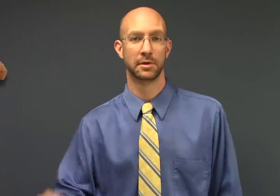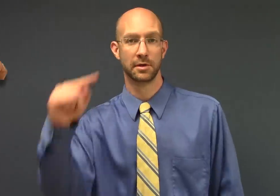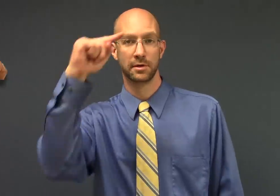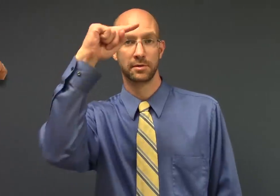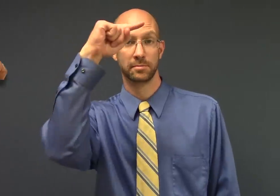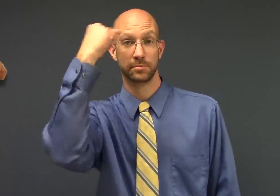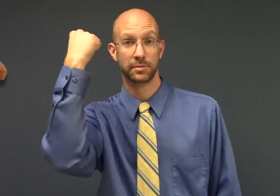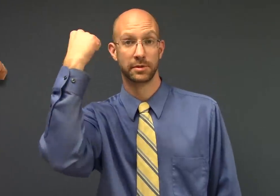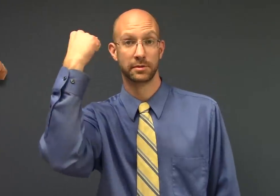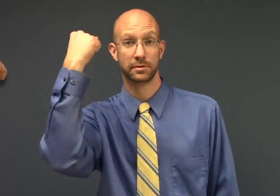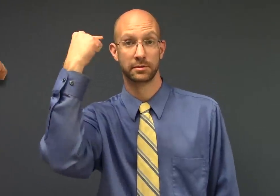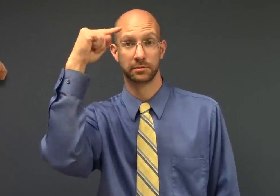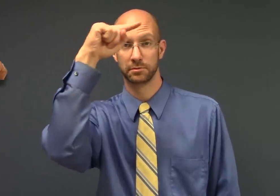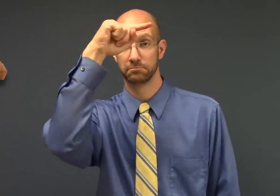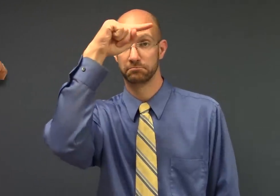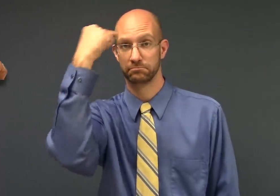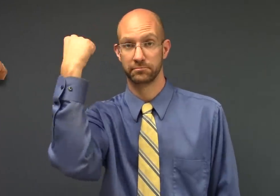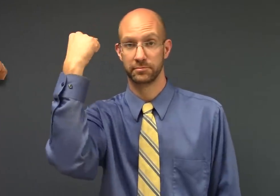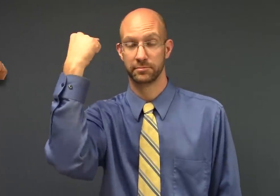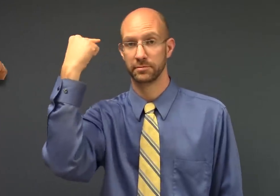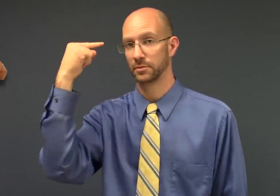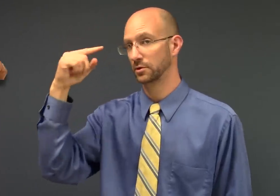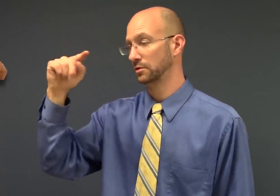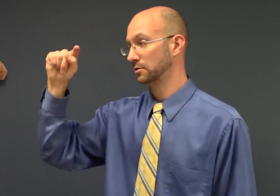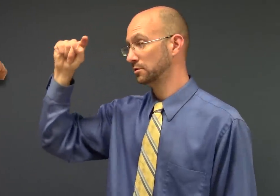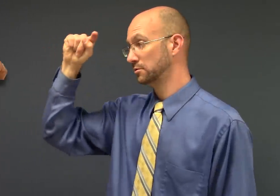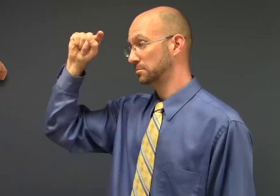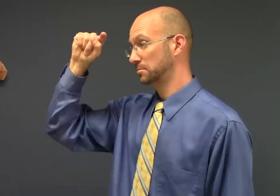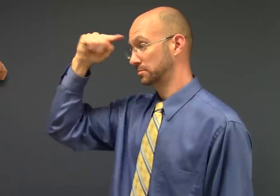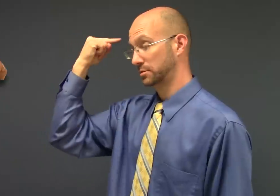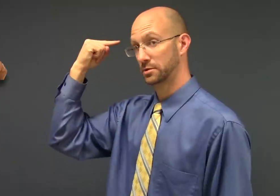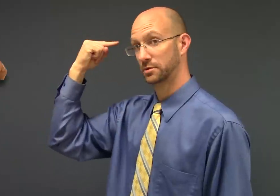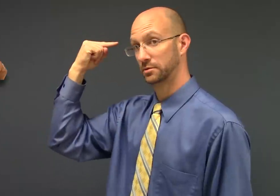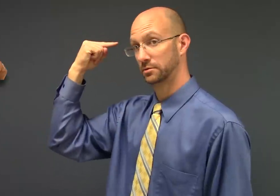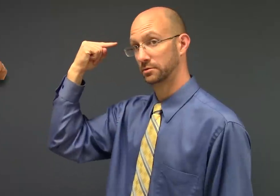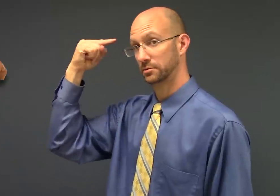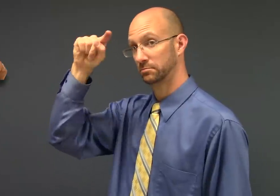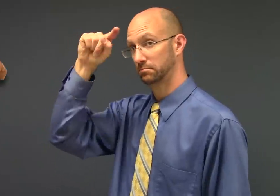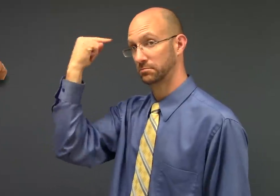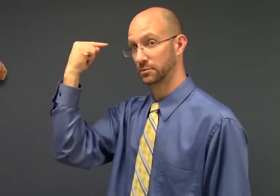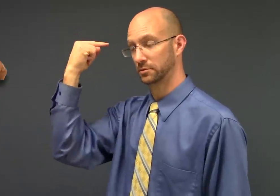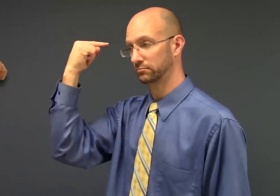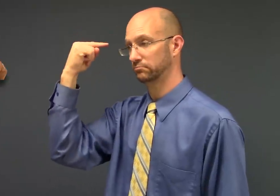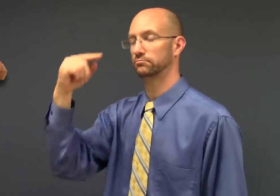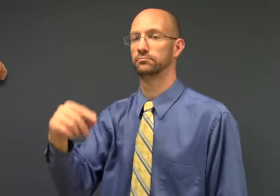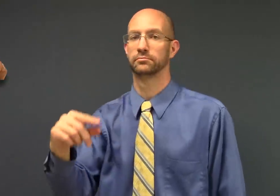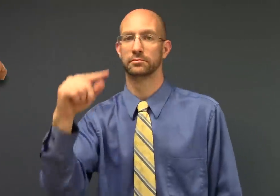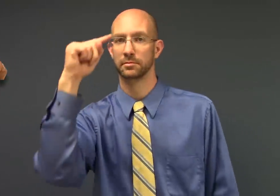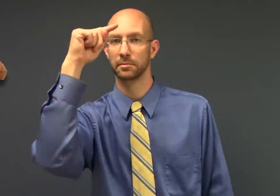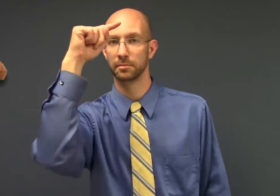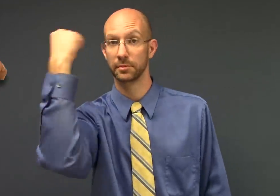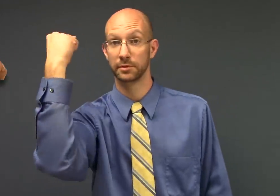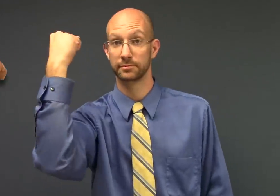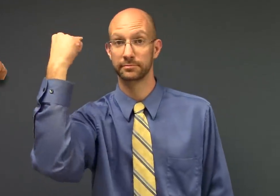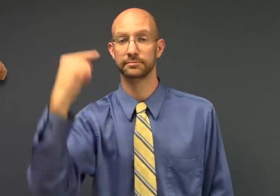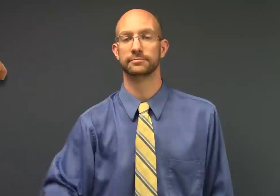BLACK